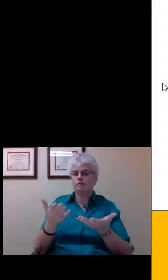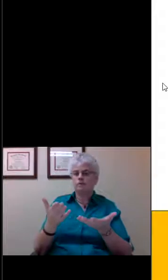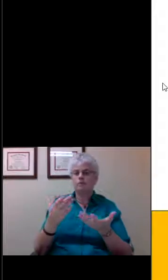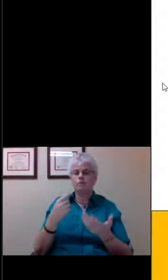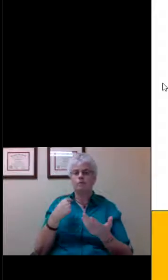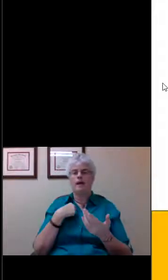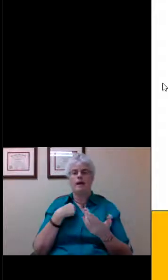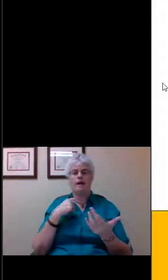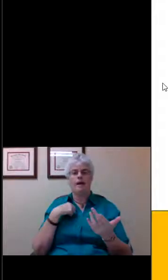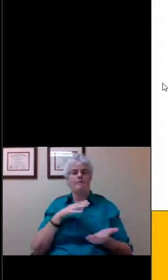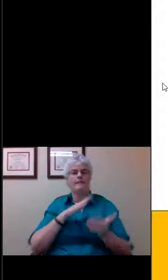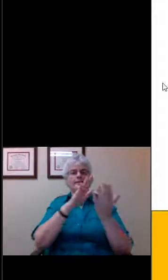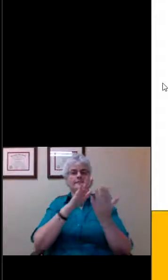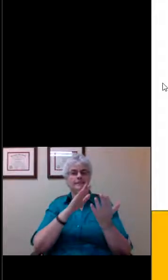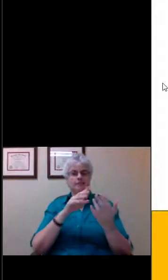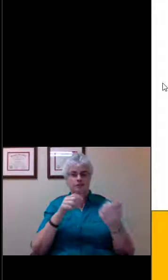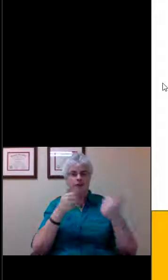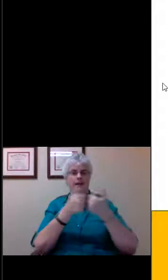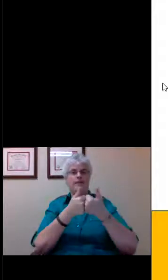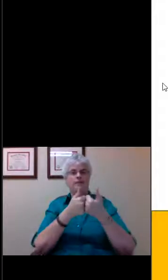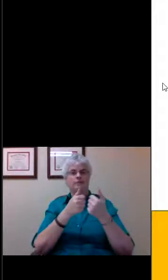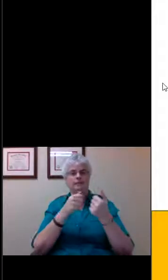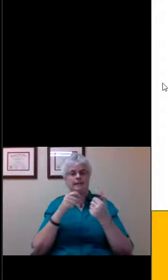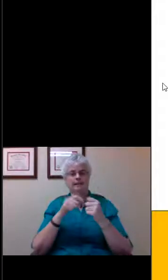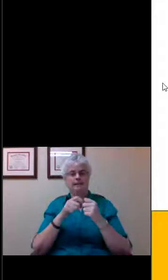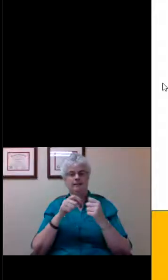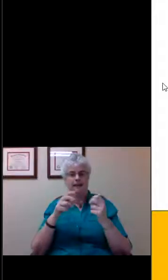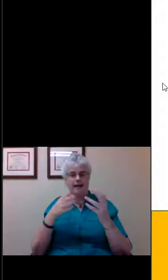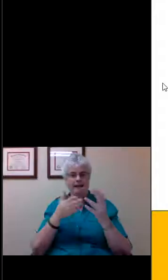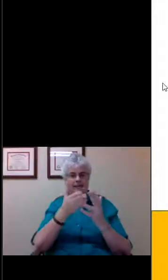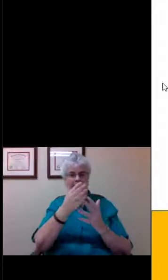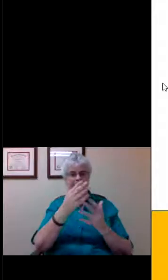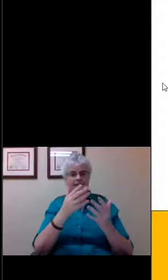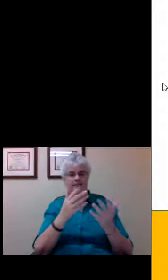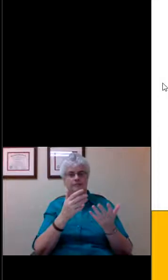and approached us on the fact that they're facing challenges